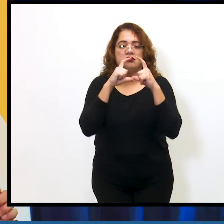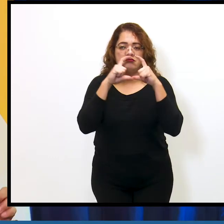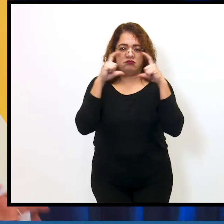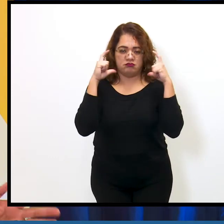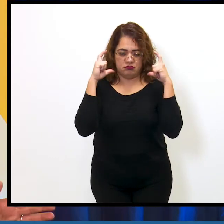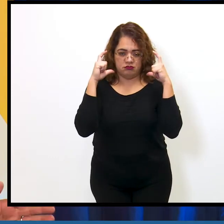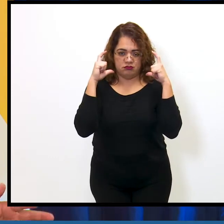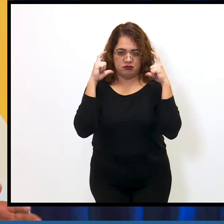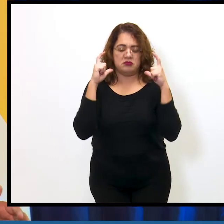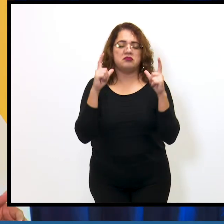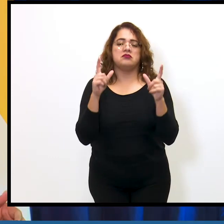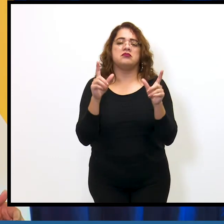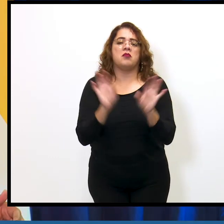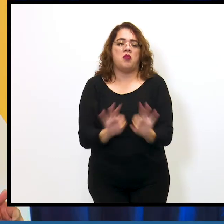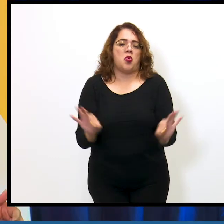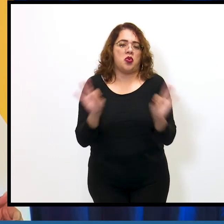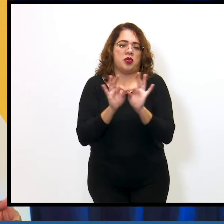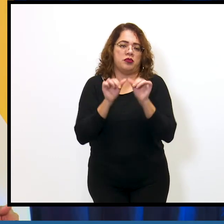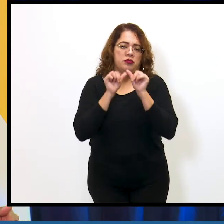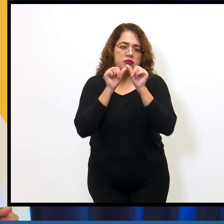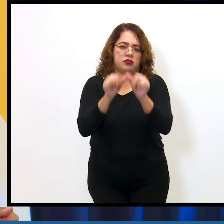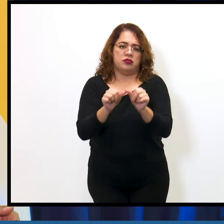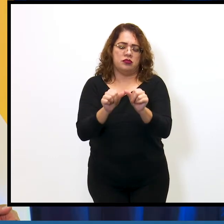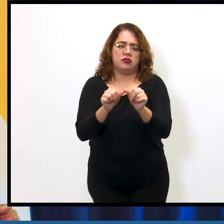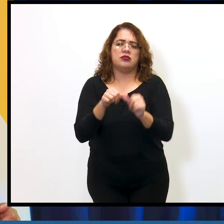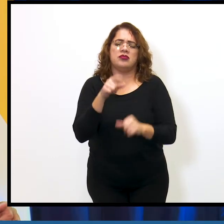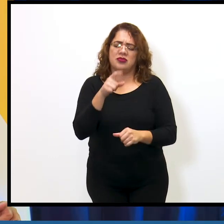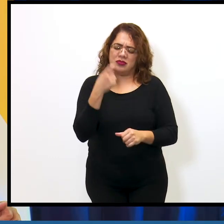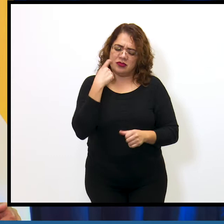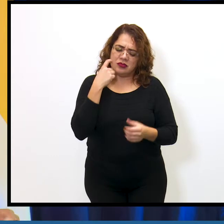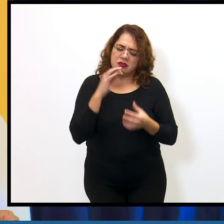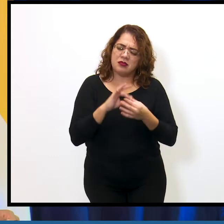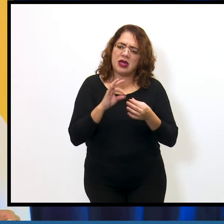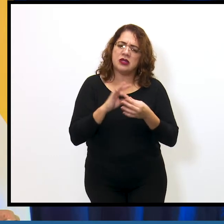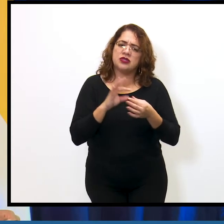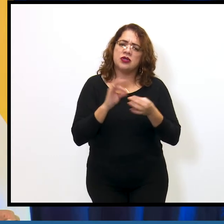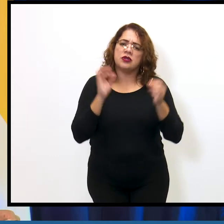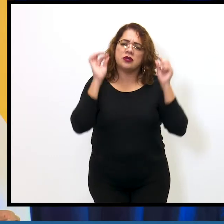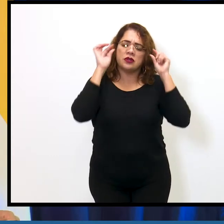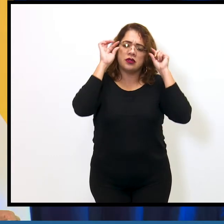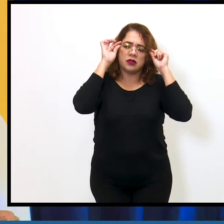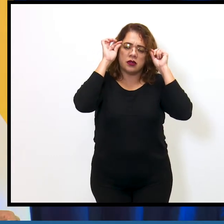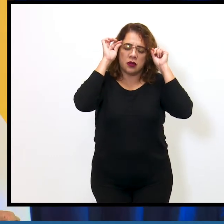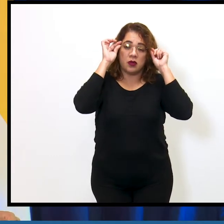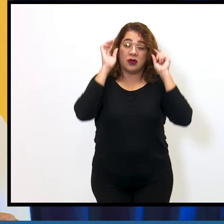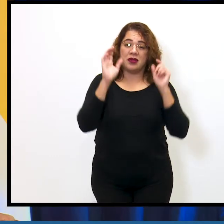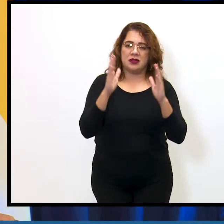all folks and I think you, you reference one, one incident but city employees in general